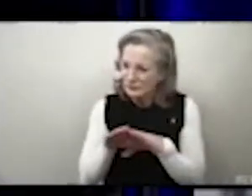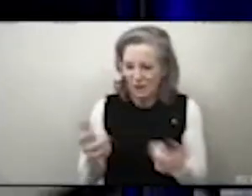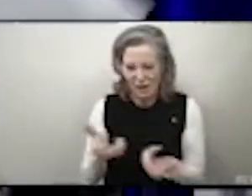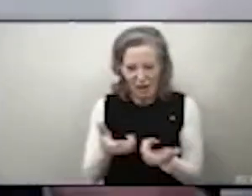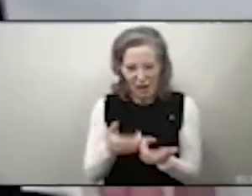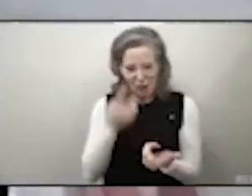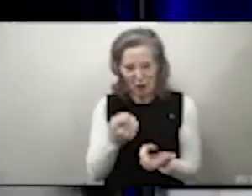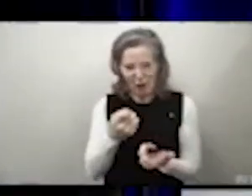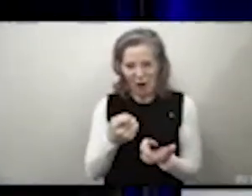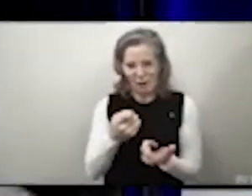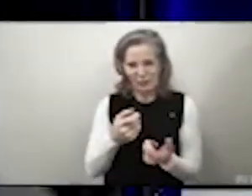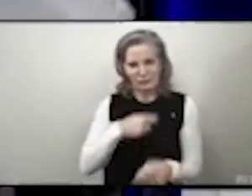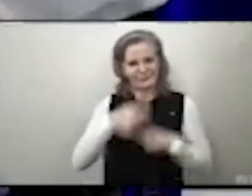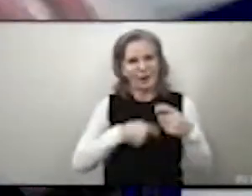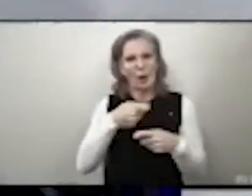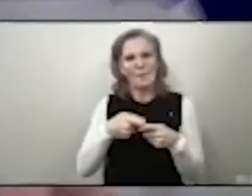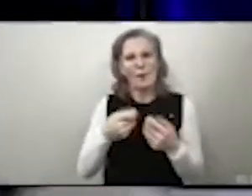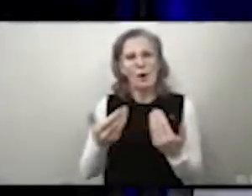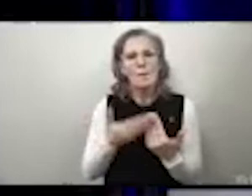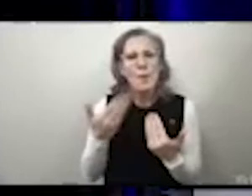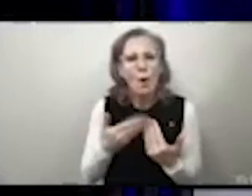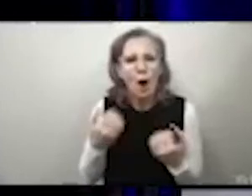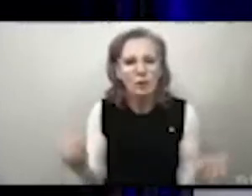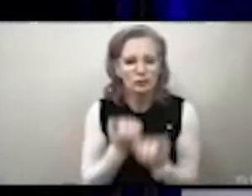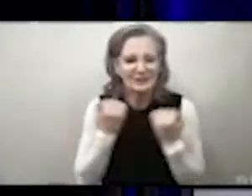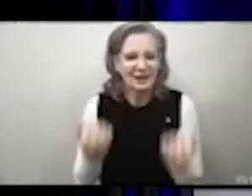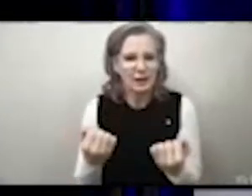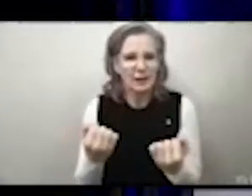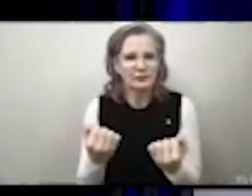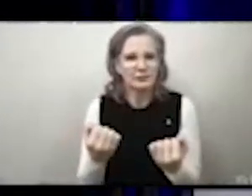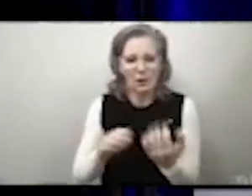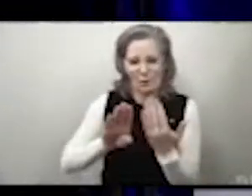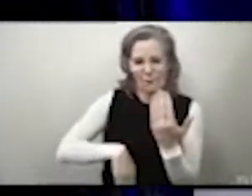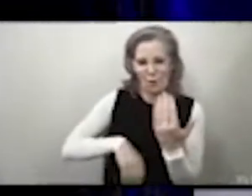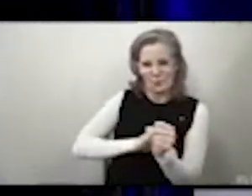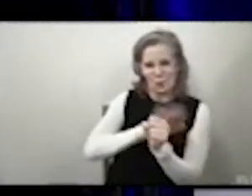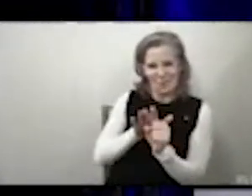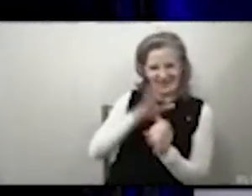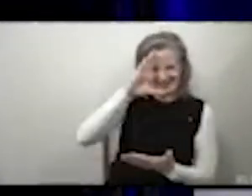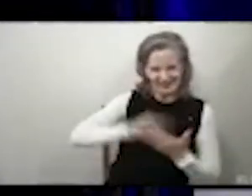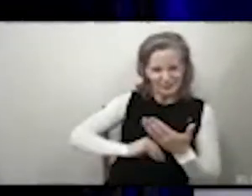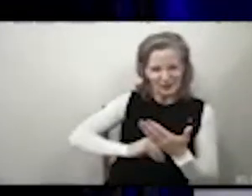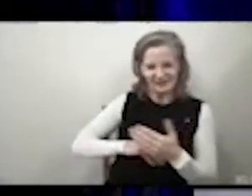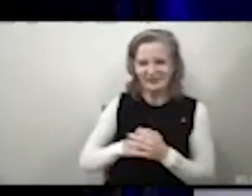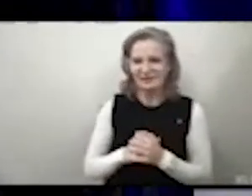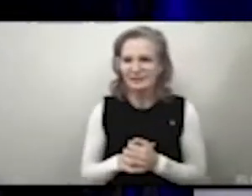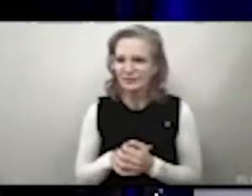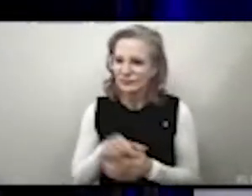as a consequence of the experience? Now, you, you went through some of the observations that the group made and some of the ideas that you've got.